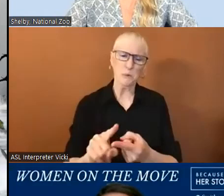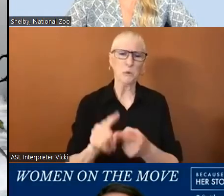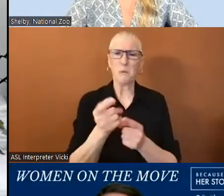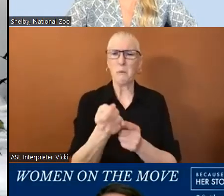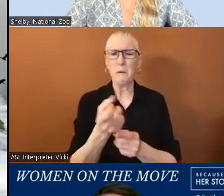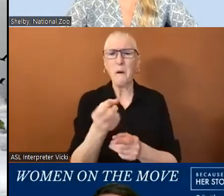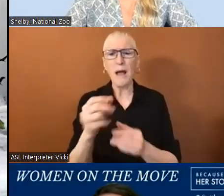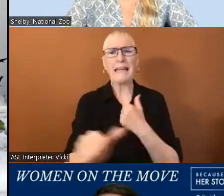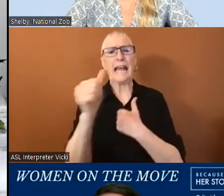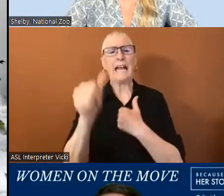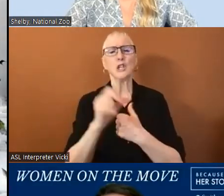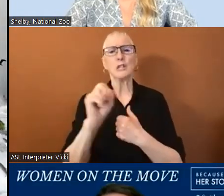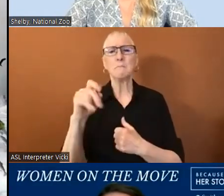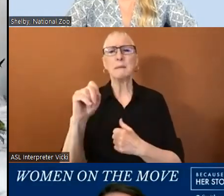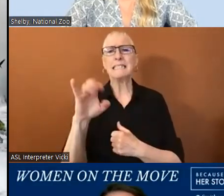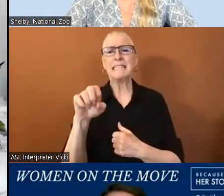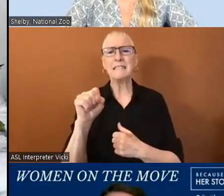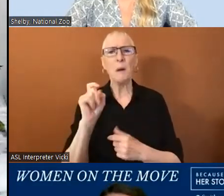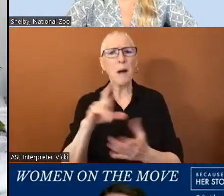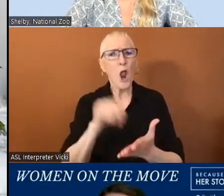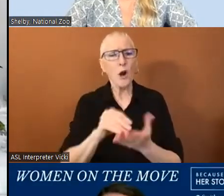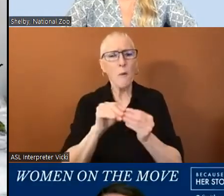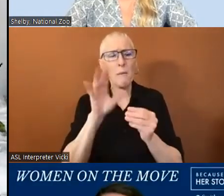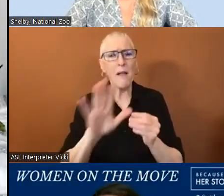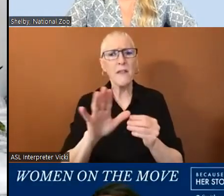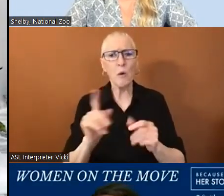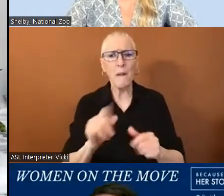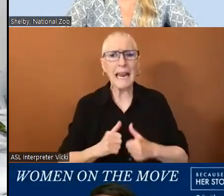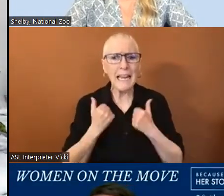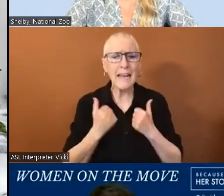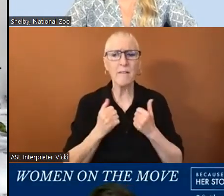so we want to learn more about their habitat and, you know, how their population is doing so we can